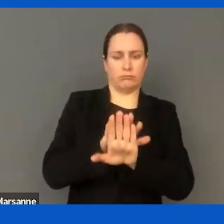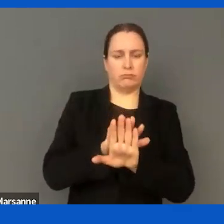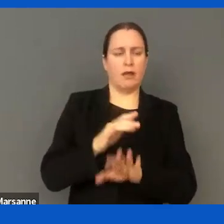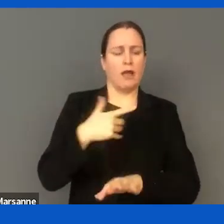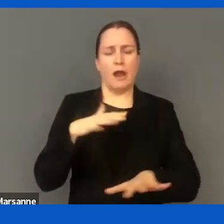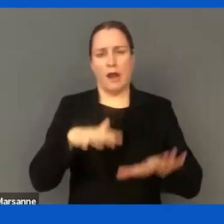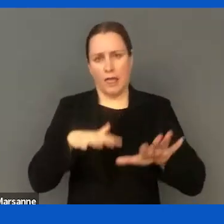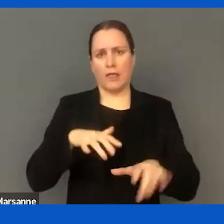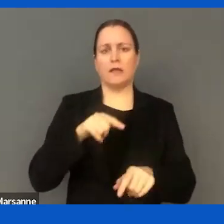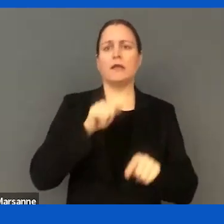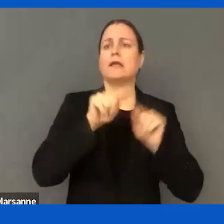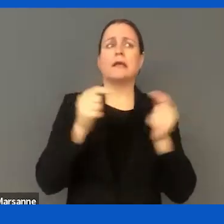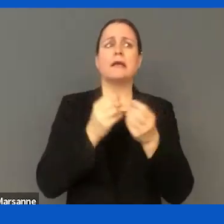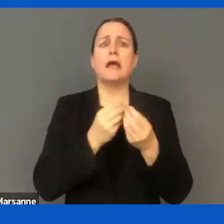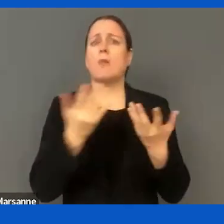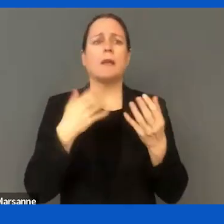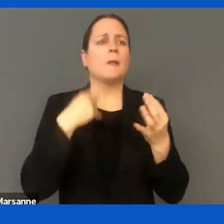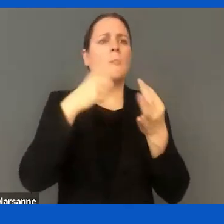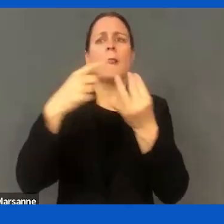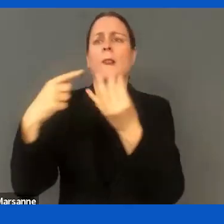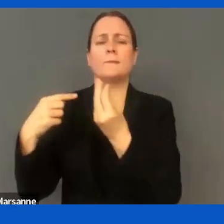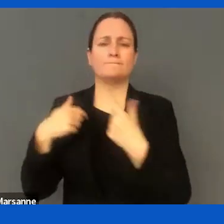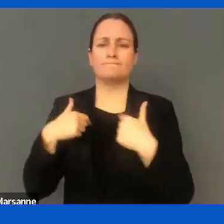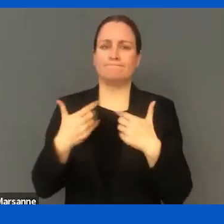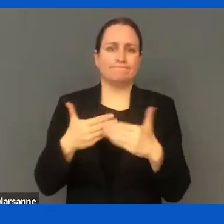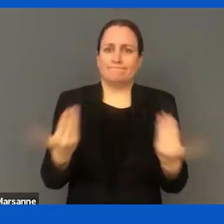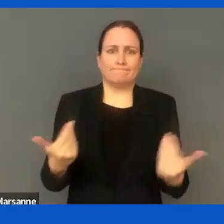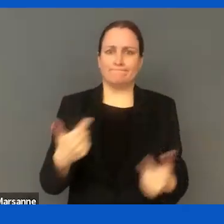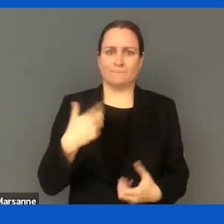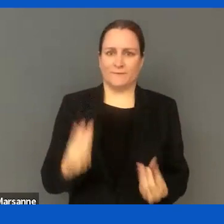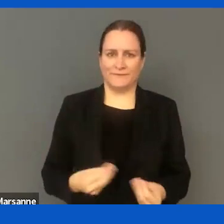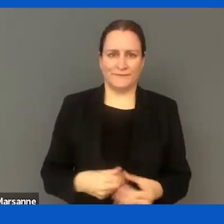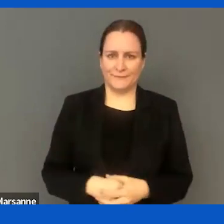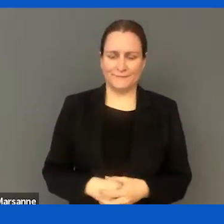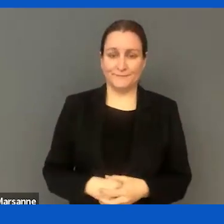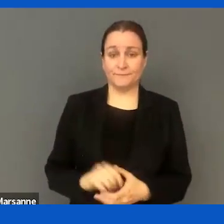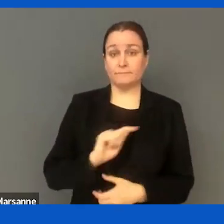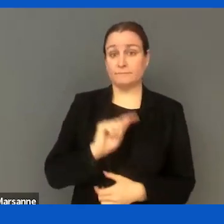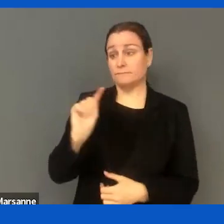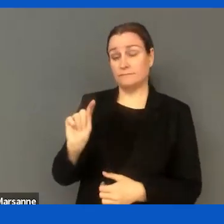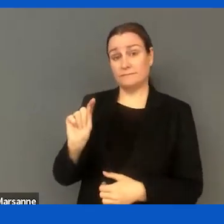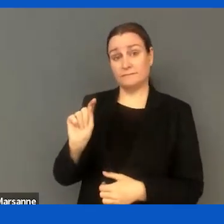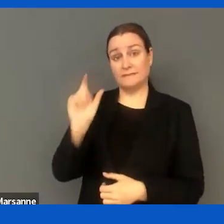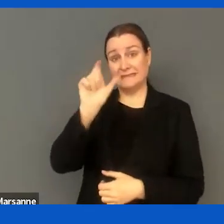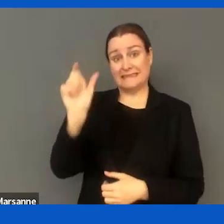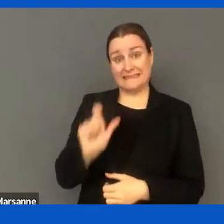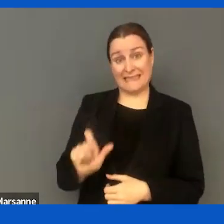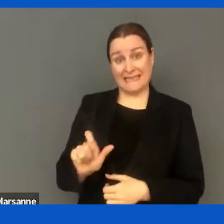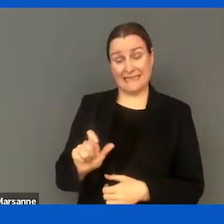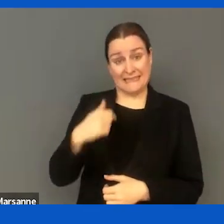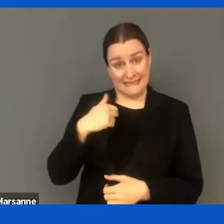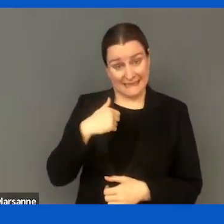In Italy, I do an example. In Italy, we have extended the Web Accessibility Directive to